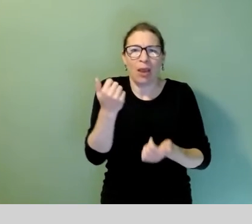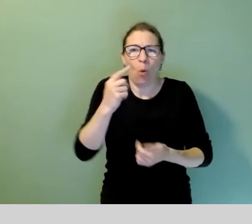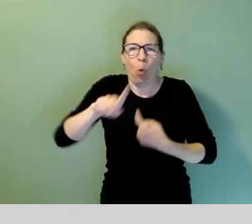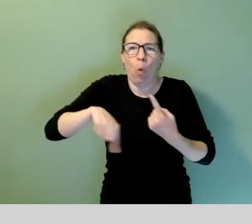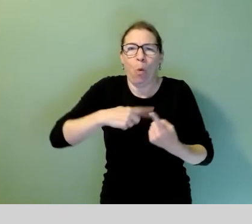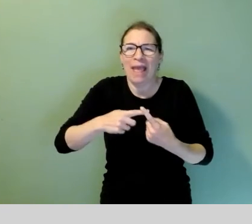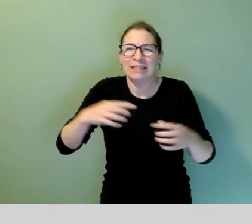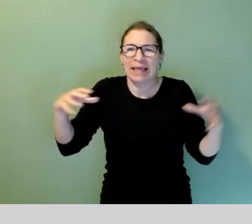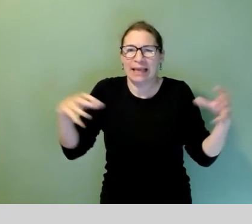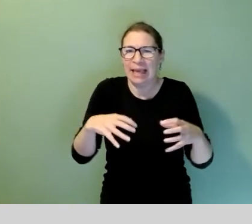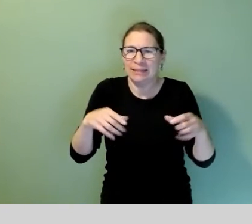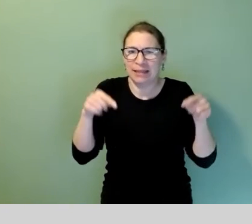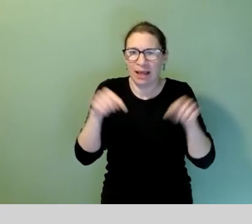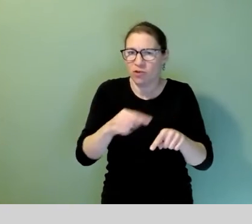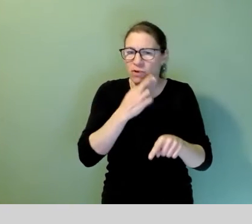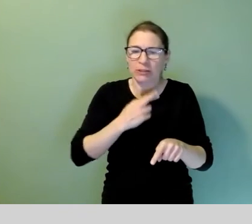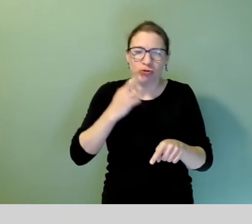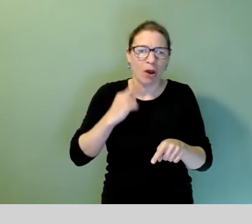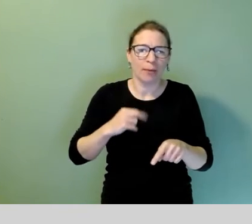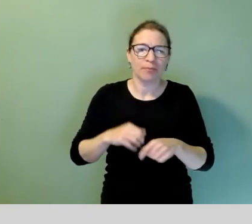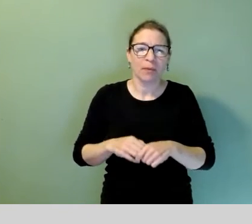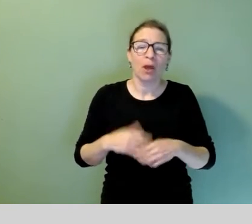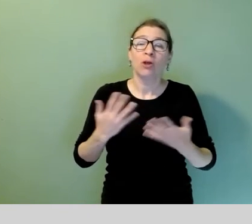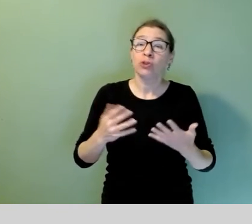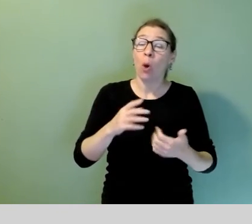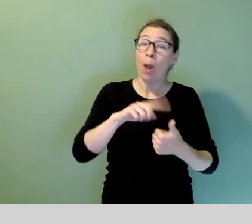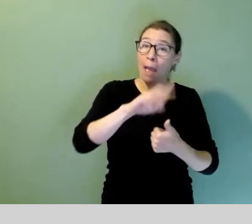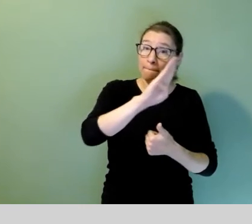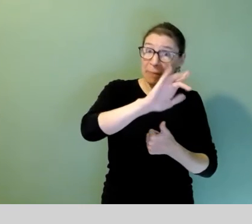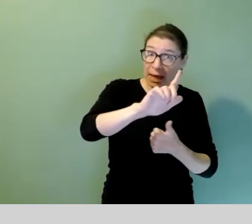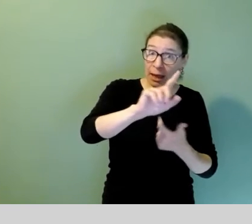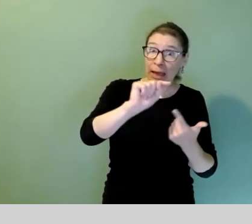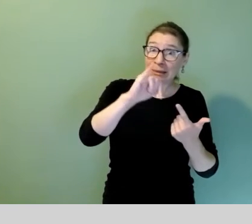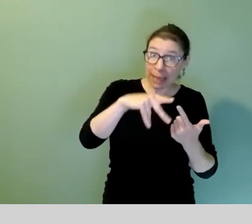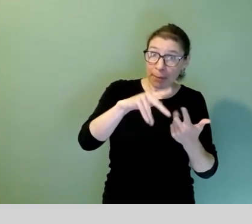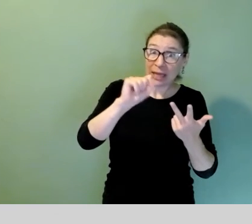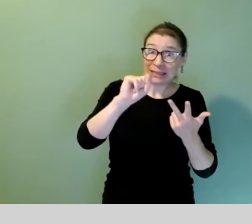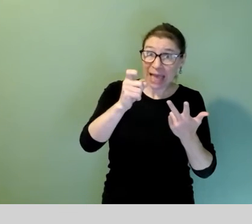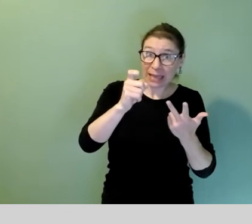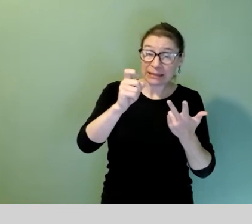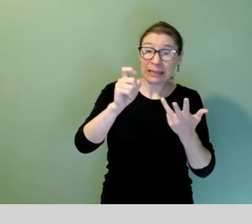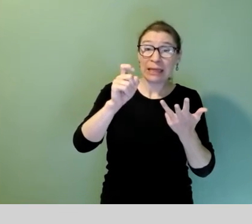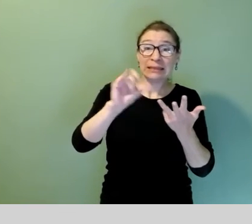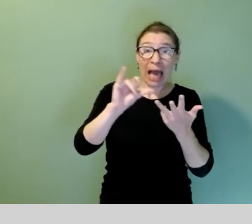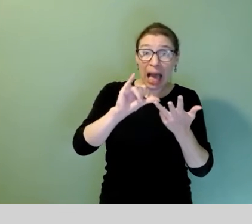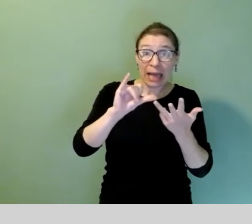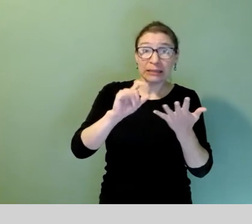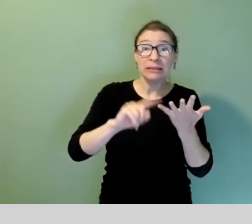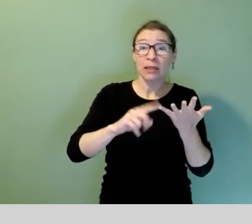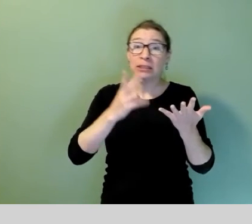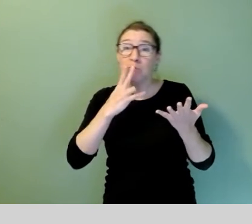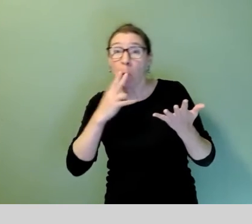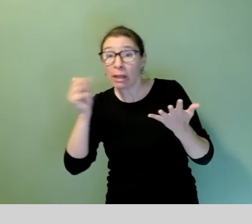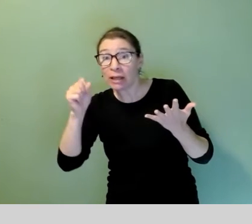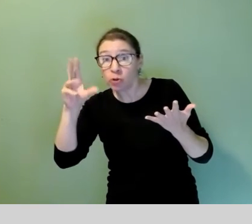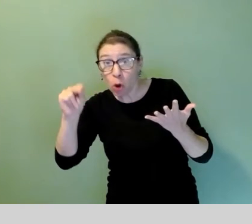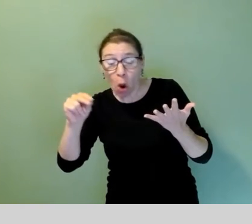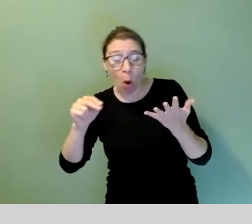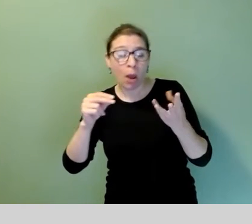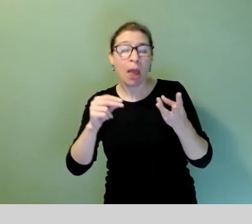that we are displaying all at the same time. We have the total bill, the tip, the sex, the size whether or not it's the smoking table